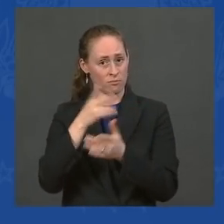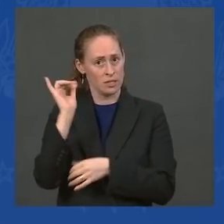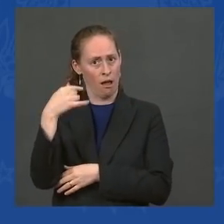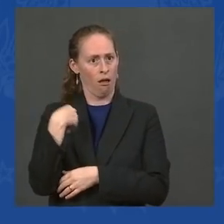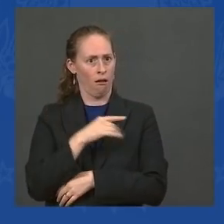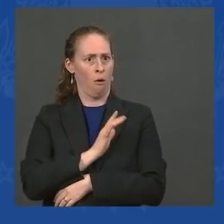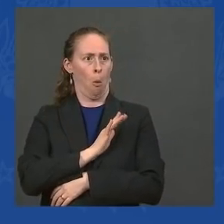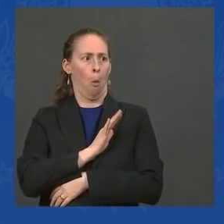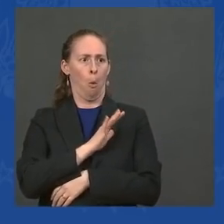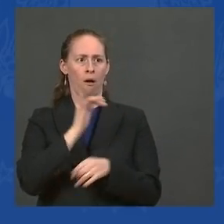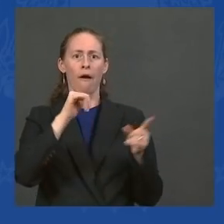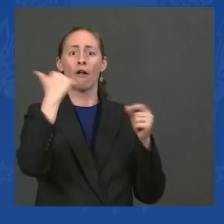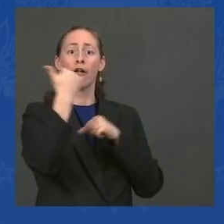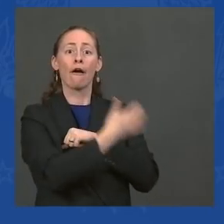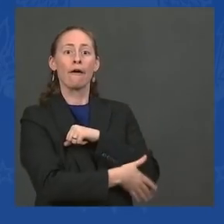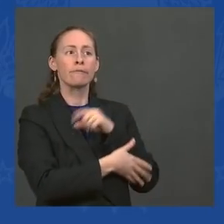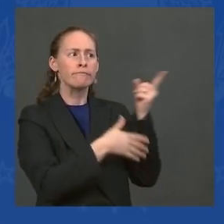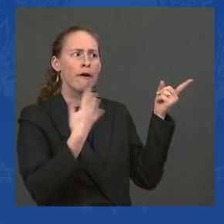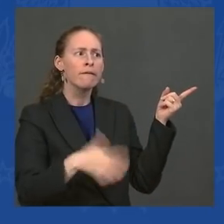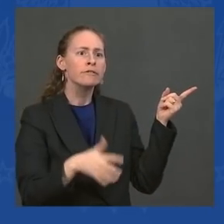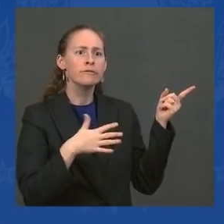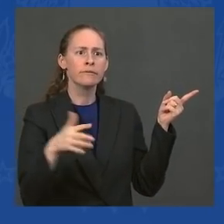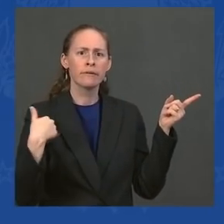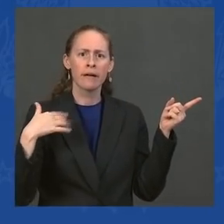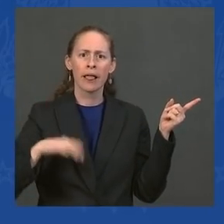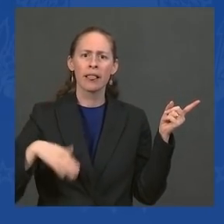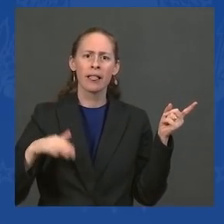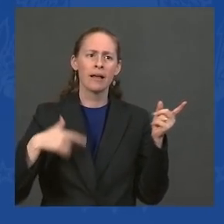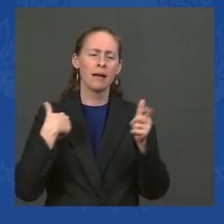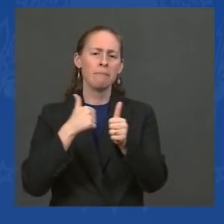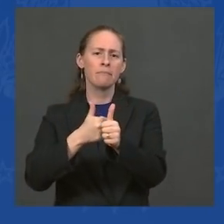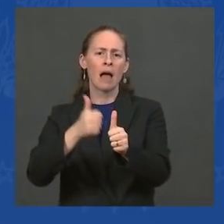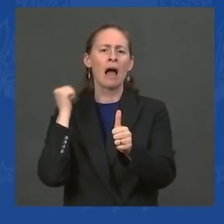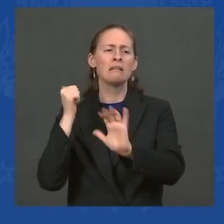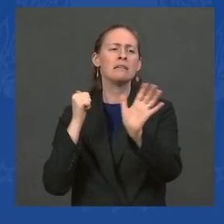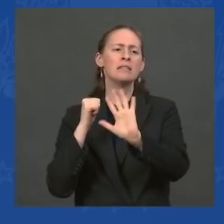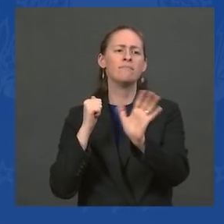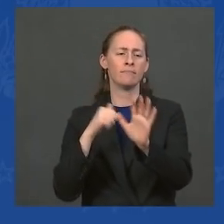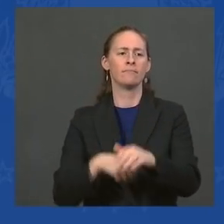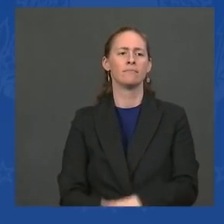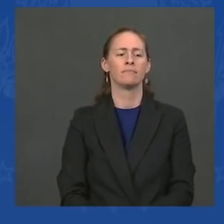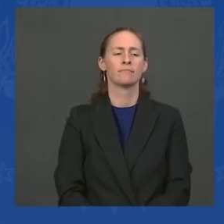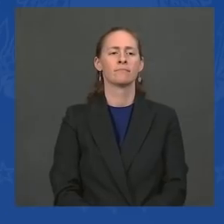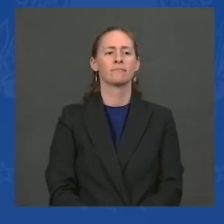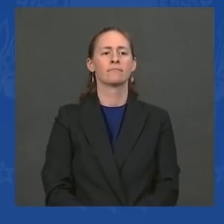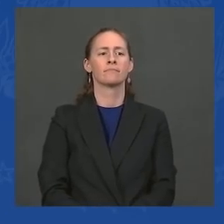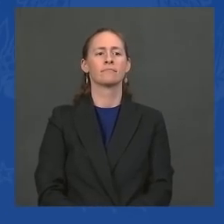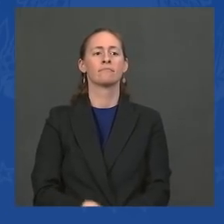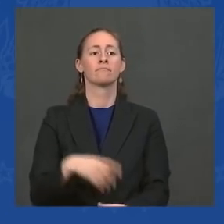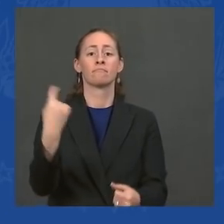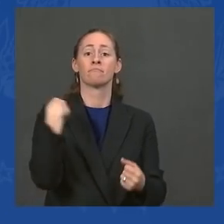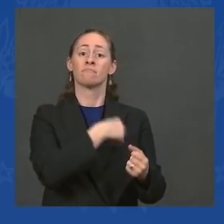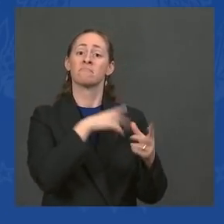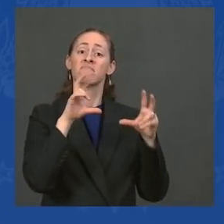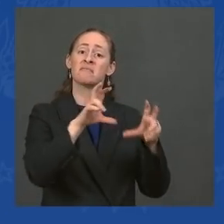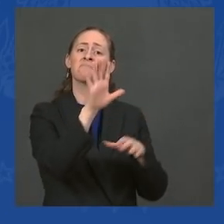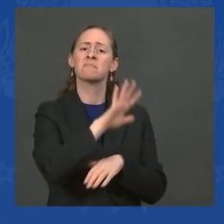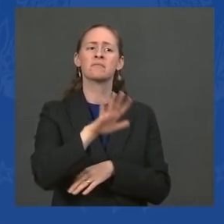when they're investing in. When America made 12 years of public education universal more than a century ago, it gave the best-educated,